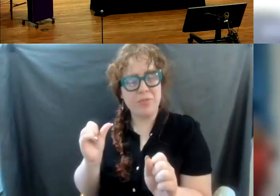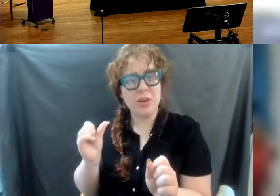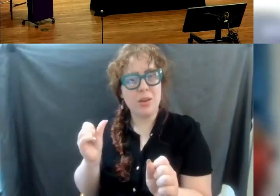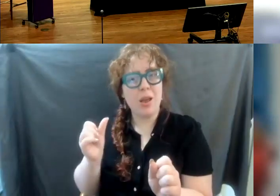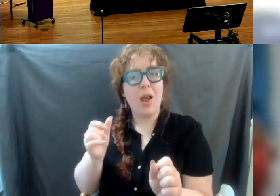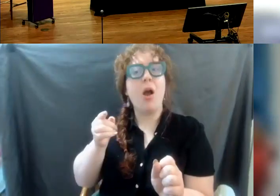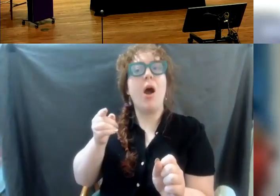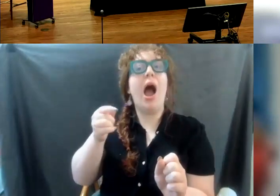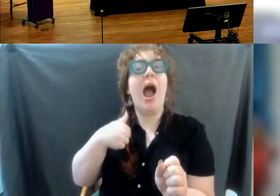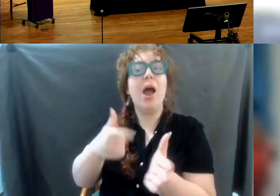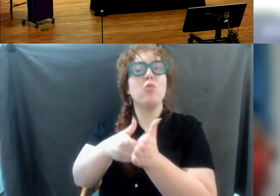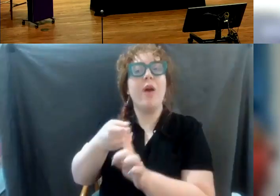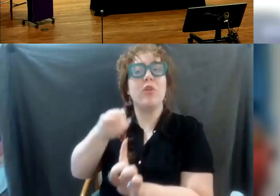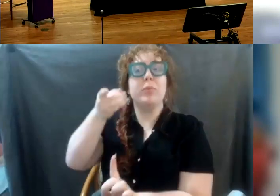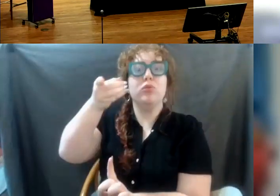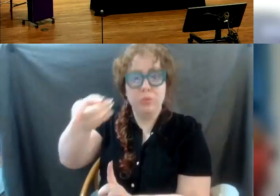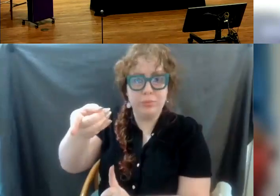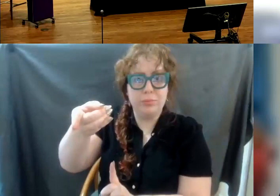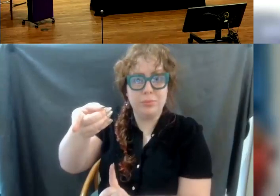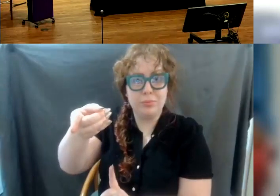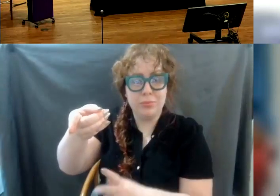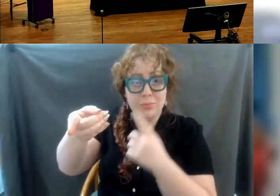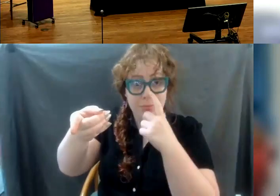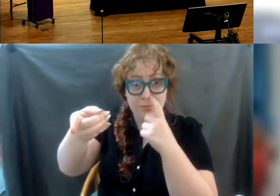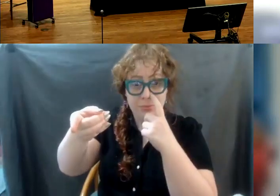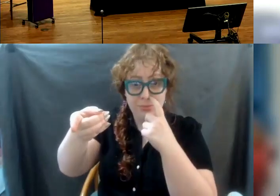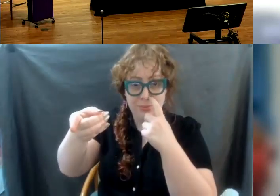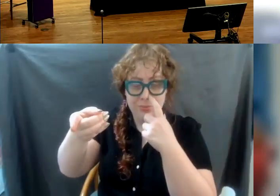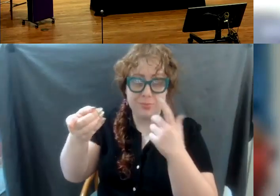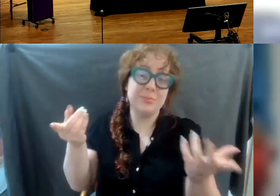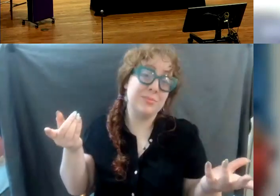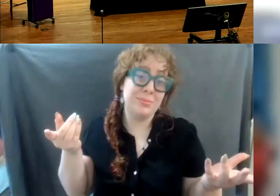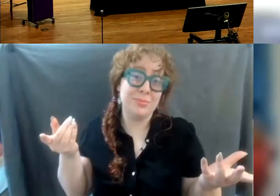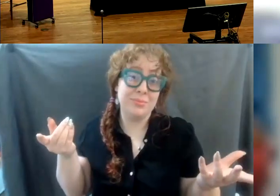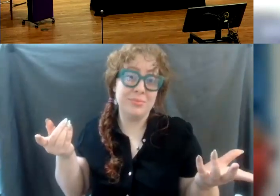And I know it was it wasn't a prepared question, but if it's all right with you, I like you to